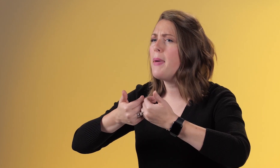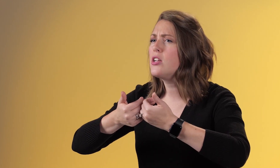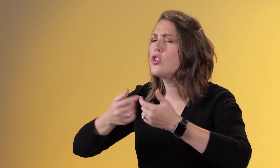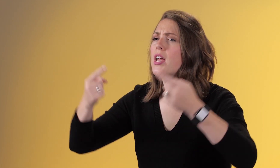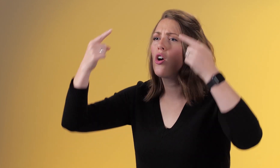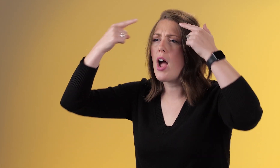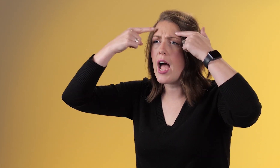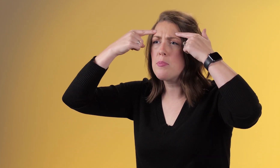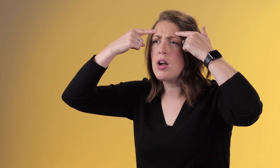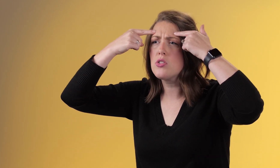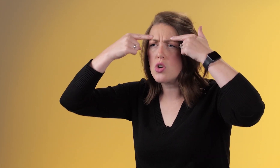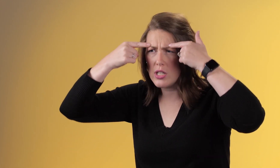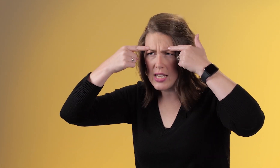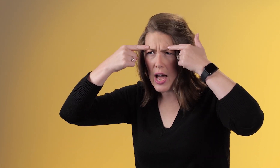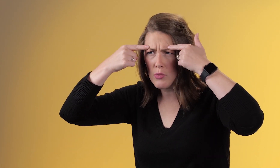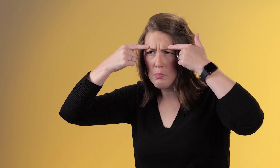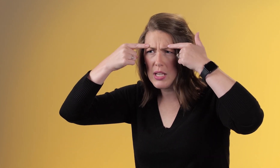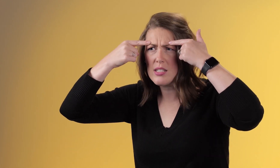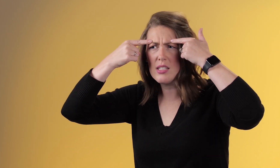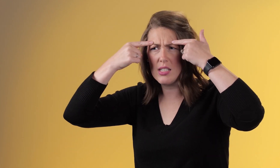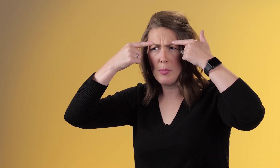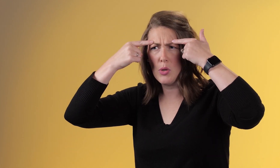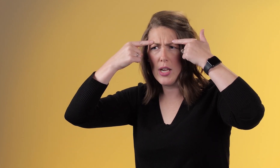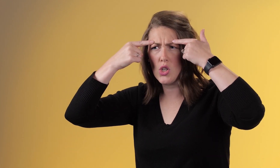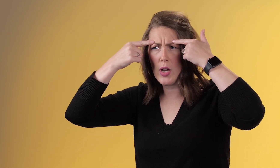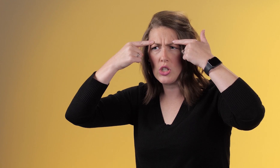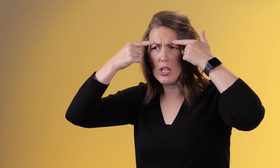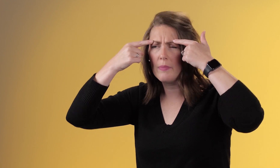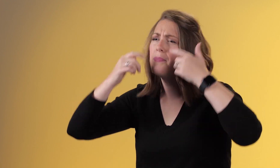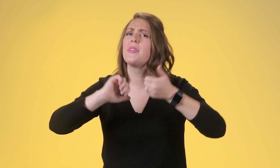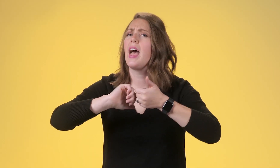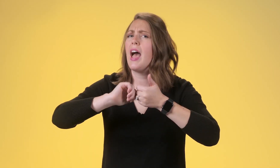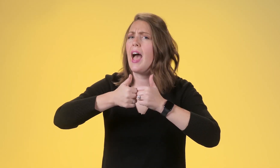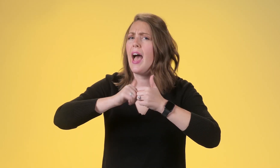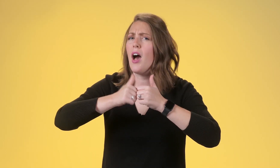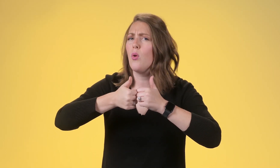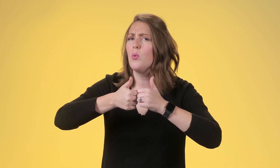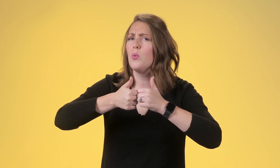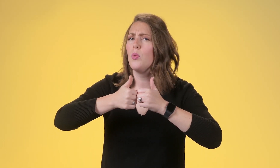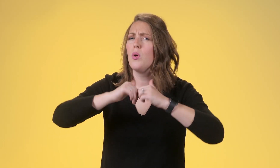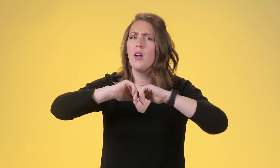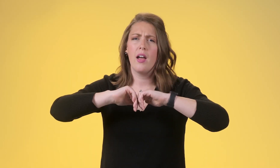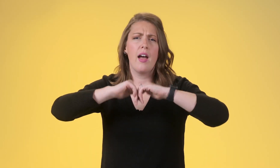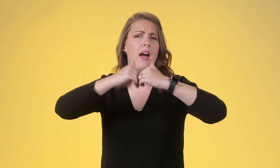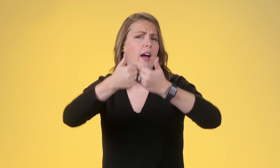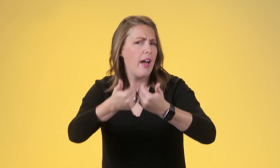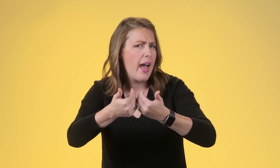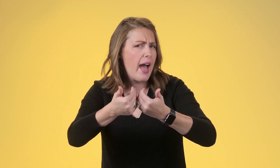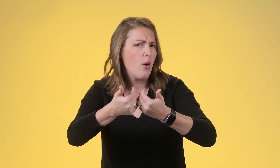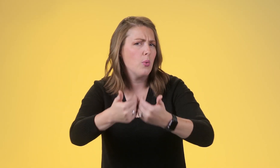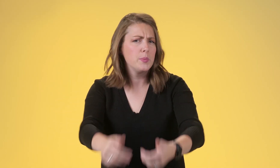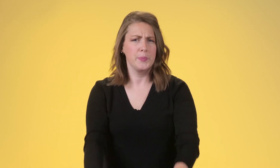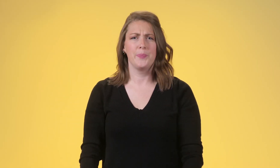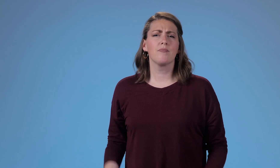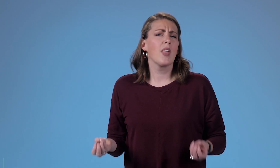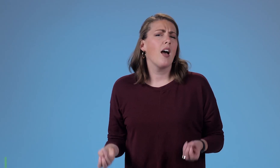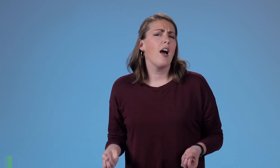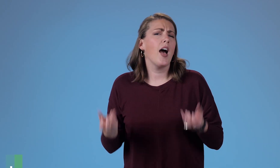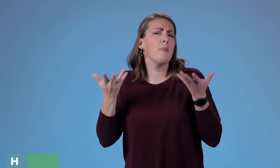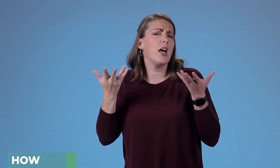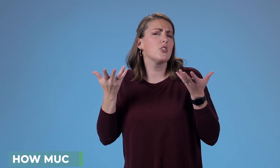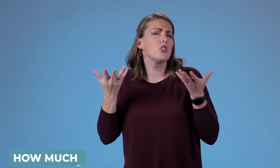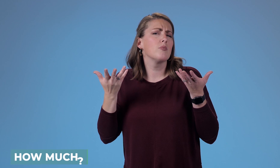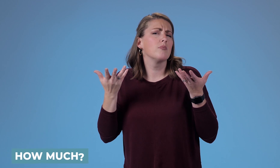but make sure that your eyebrows are down because it's a wh question how how how much